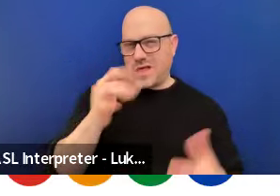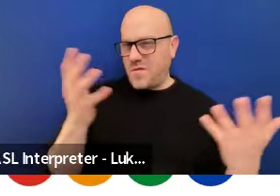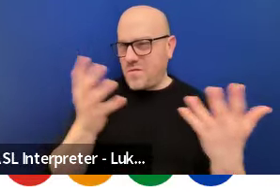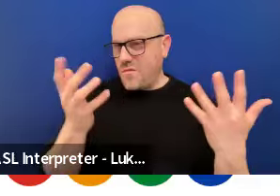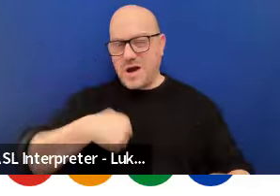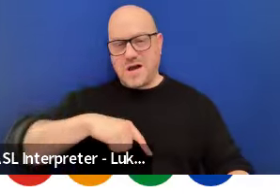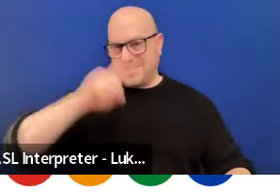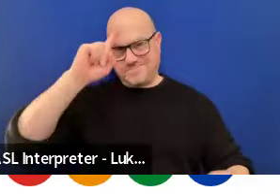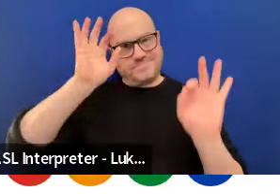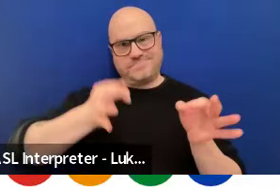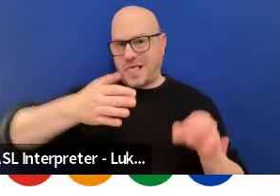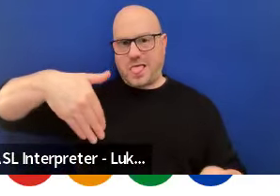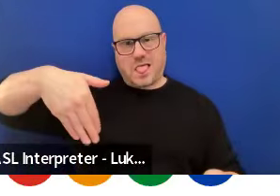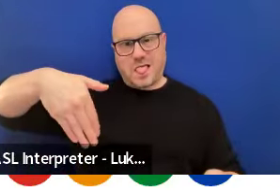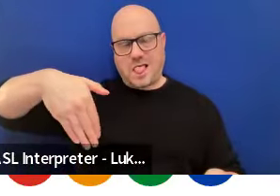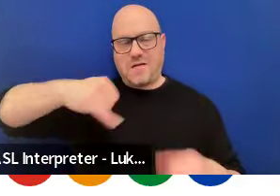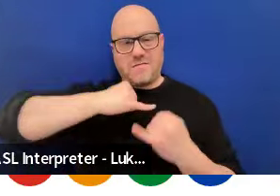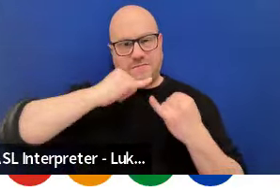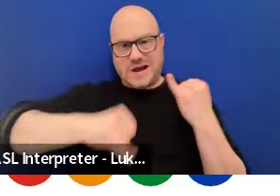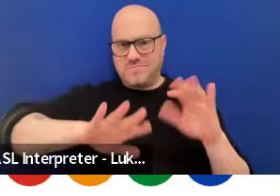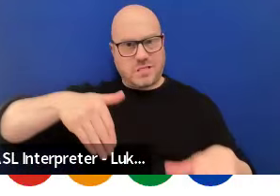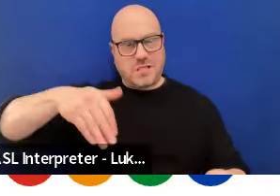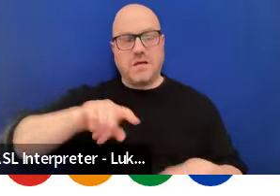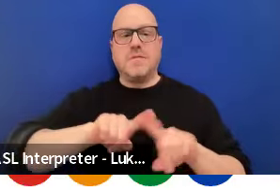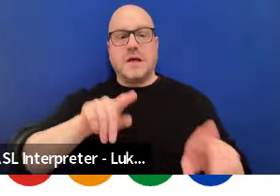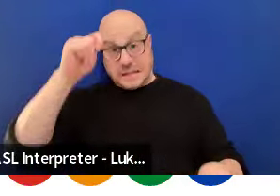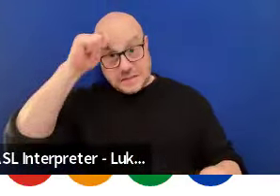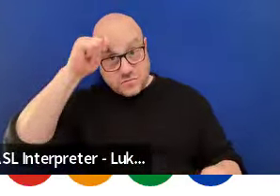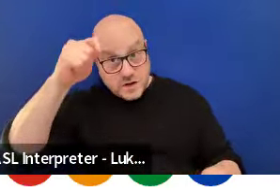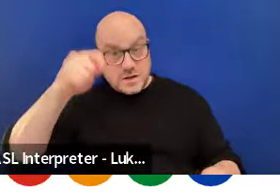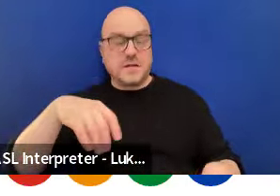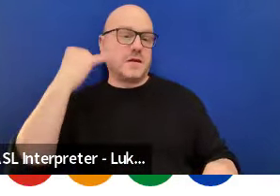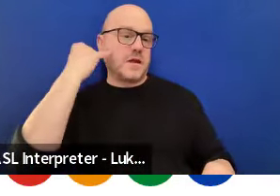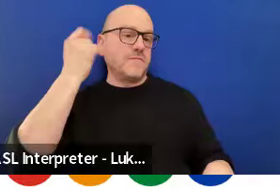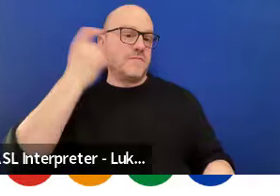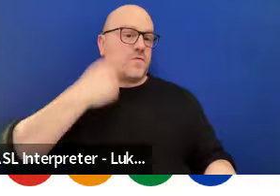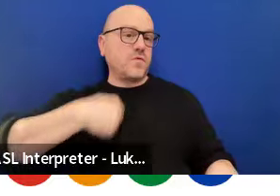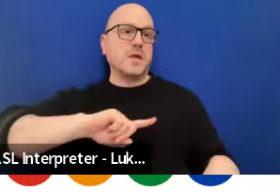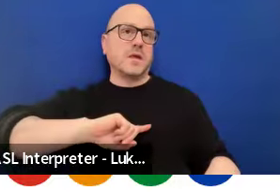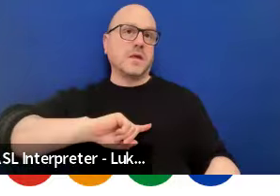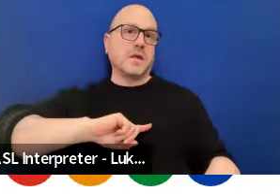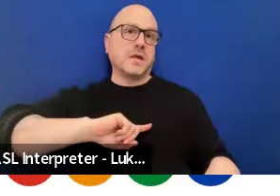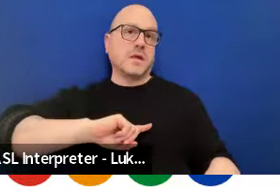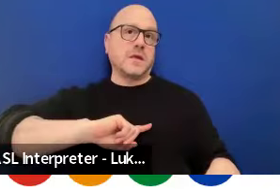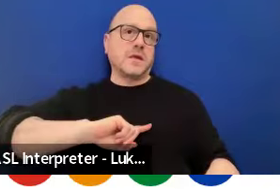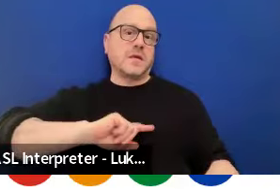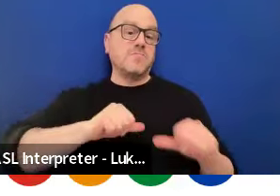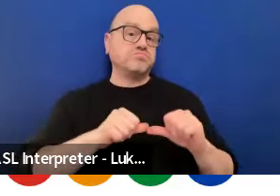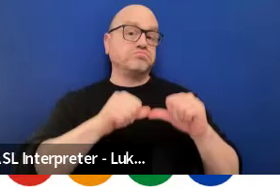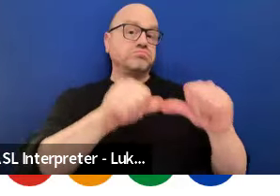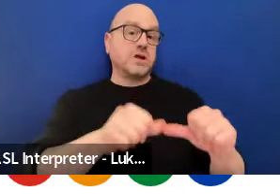SPORT ANSWER IS WE ARE STILL FIGURING OUT WHAT IT MAY LOOK LIKE. WE HAVEN'T MADE ANY FINAL